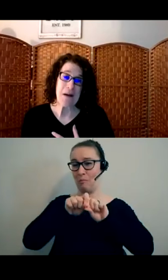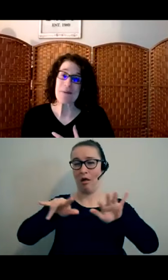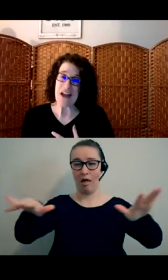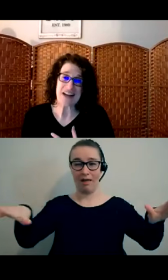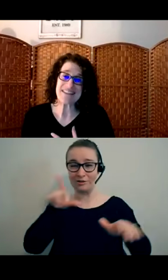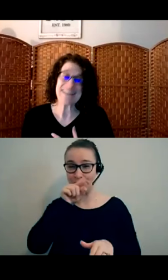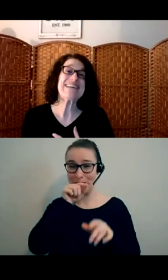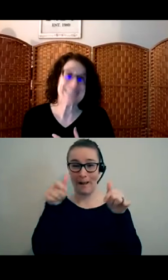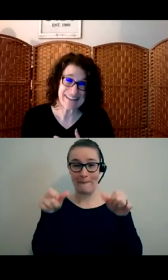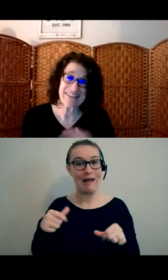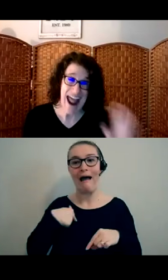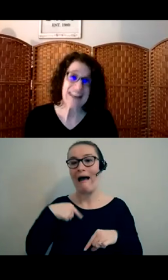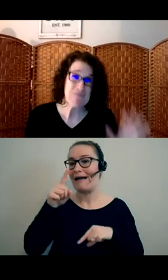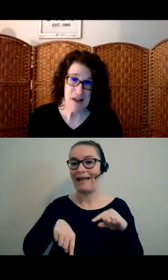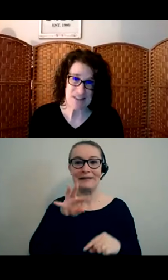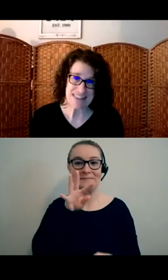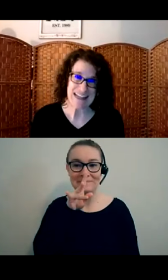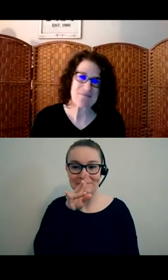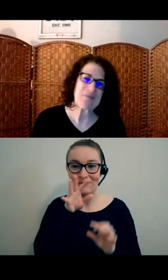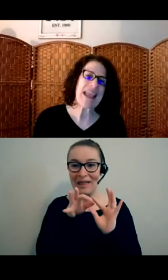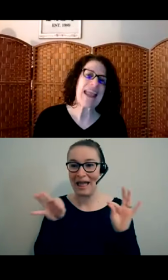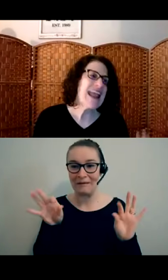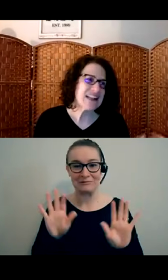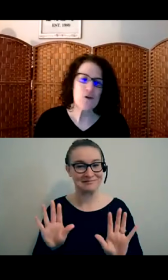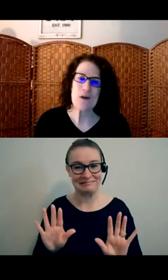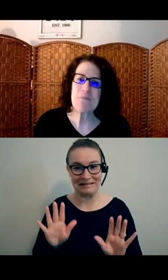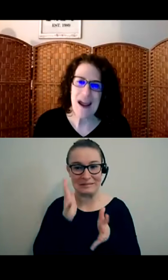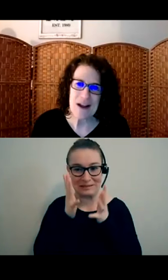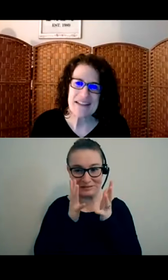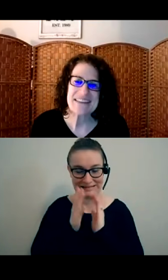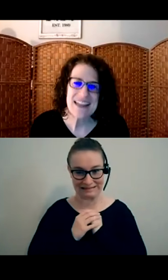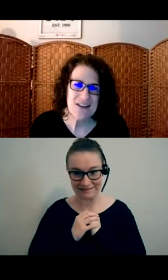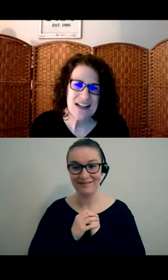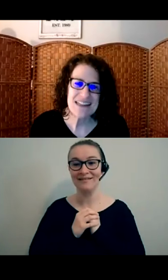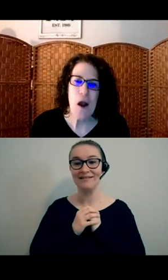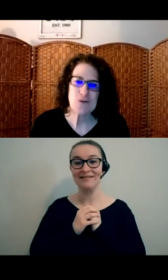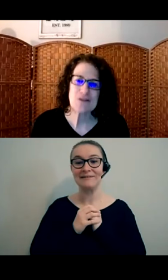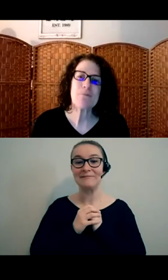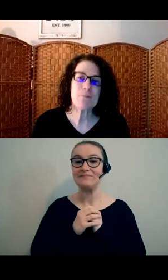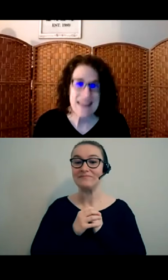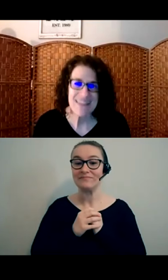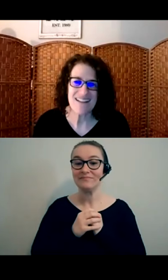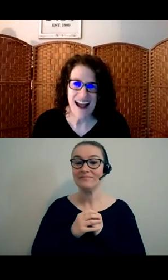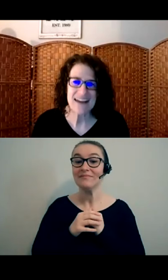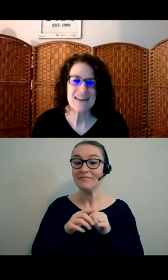because it's that embarrassing. Hilary Barry, the TV host speaking the line,